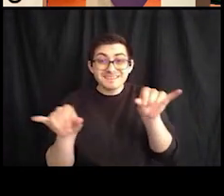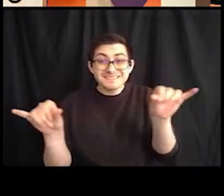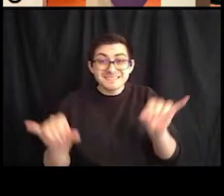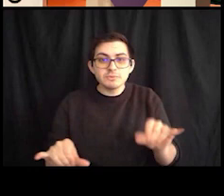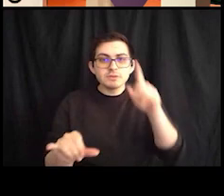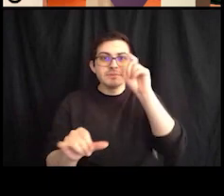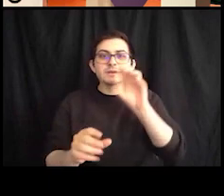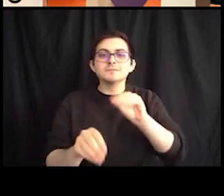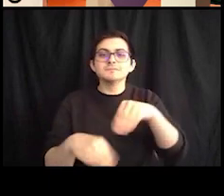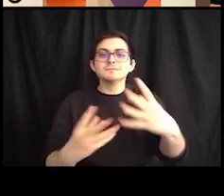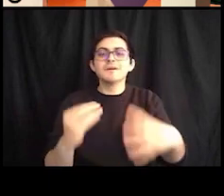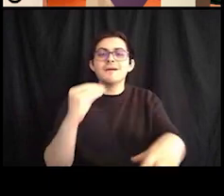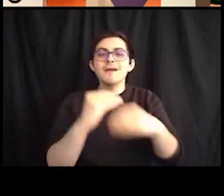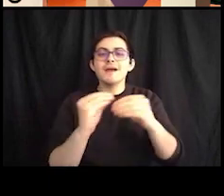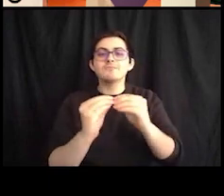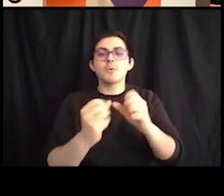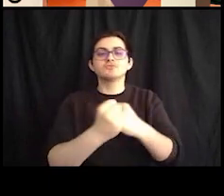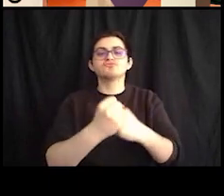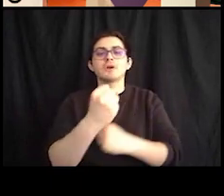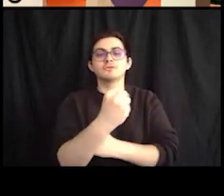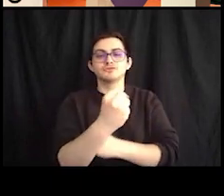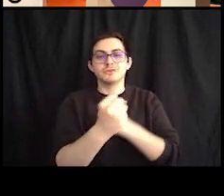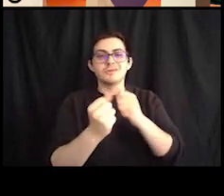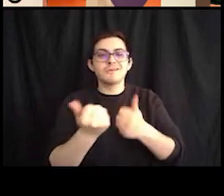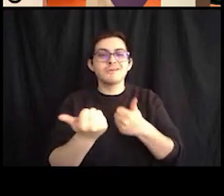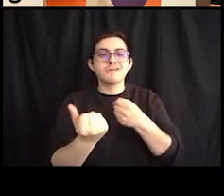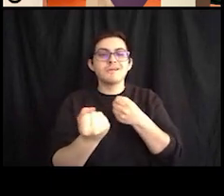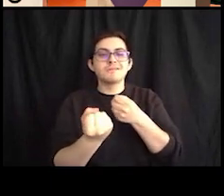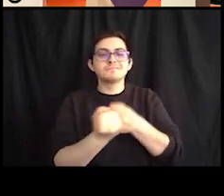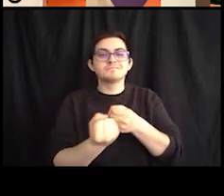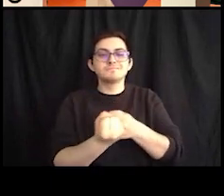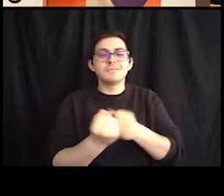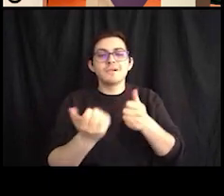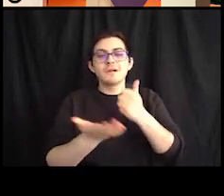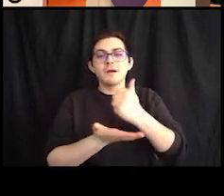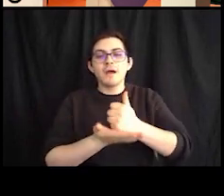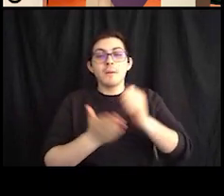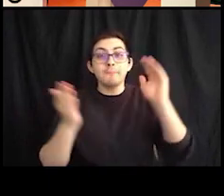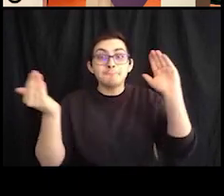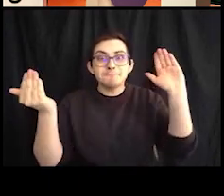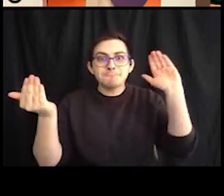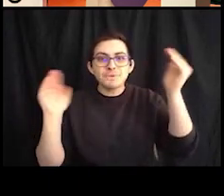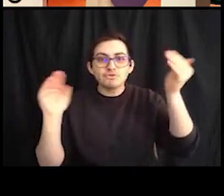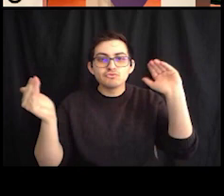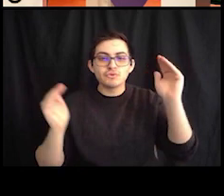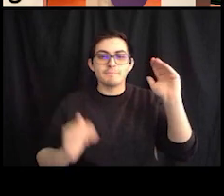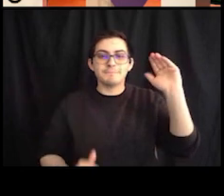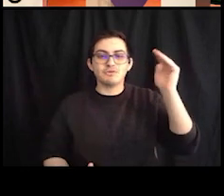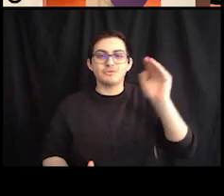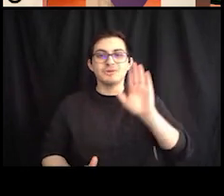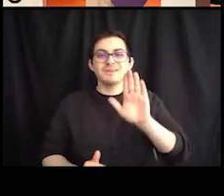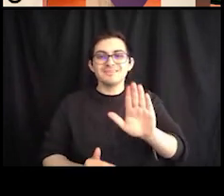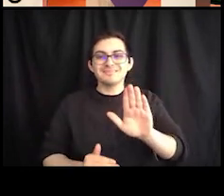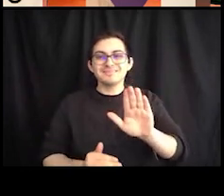to help near their counterparts and code and production. And they also help designers and developers communicate about